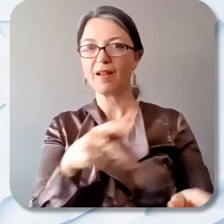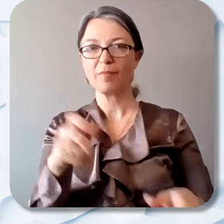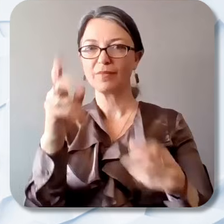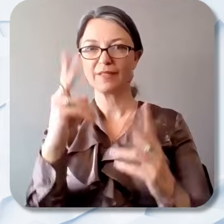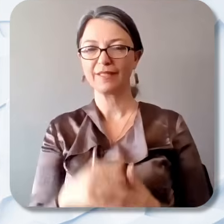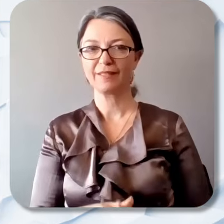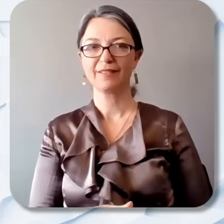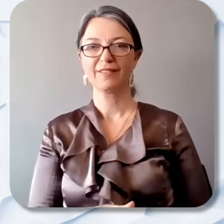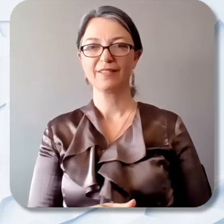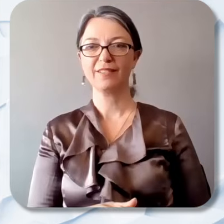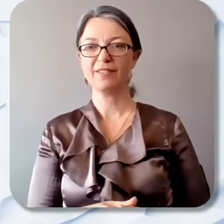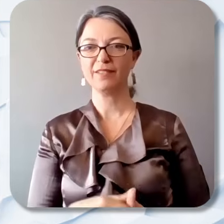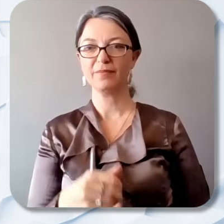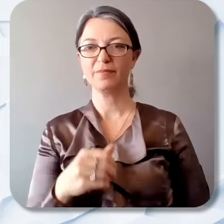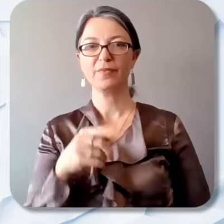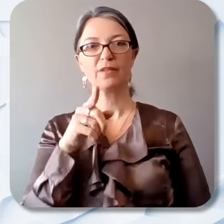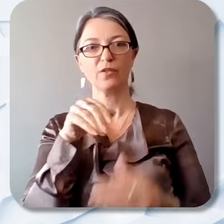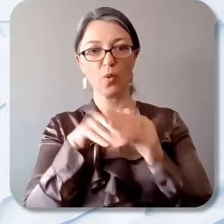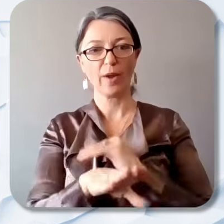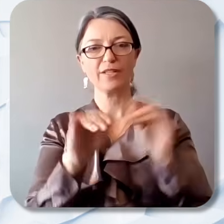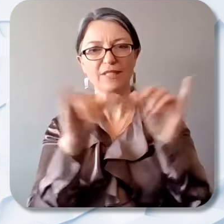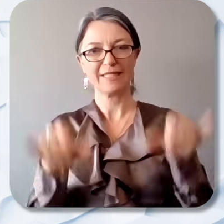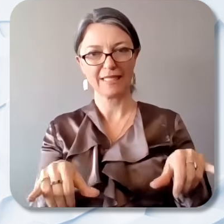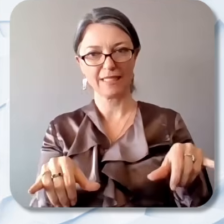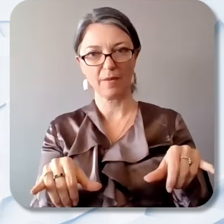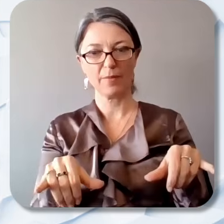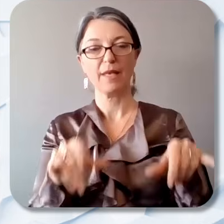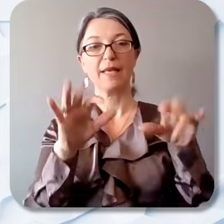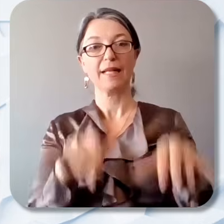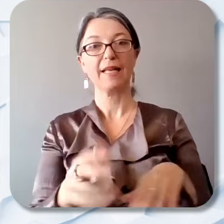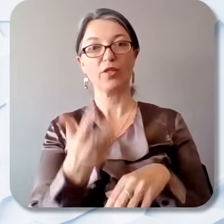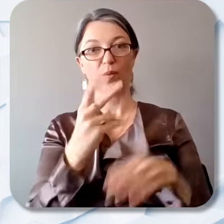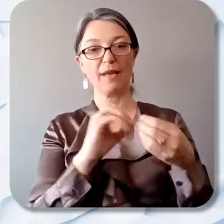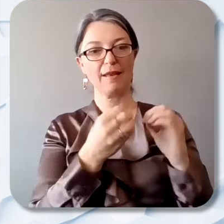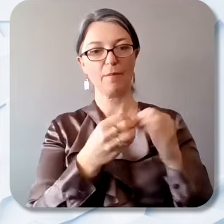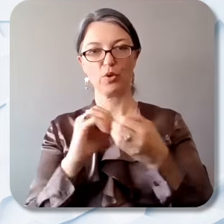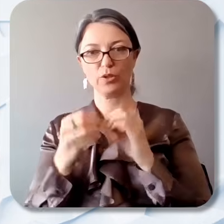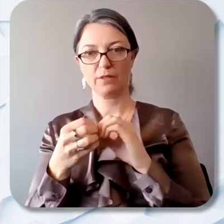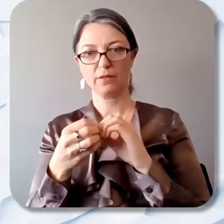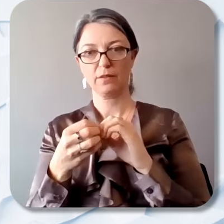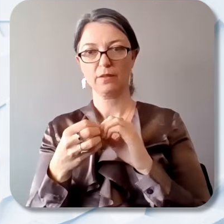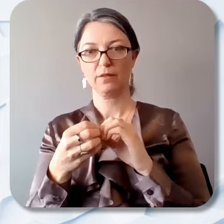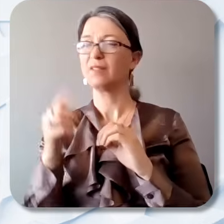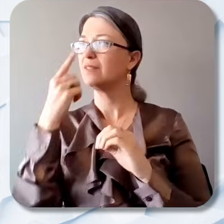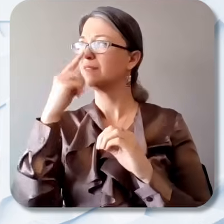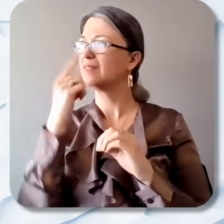Actually, you'll just go into the system and input 3 numbers. Do you want to just go back to that slide, Chris?